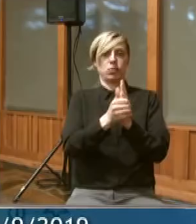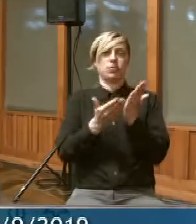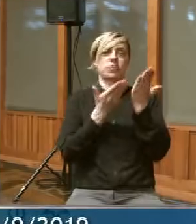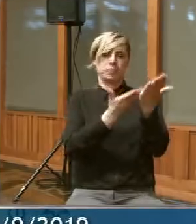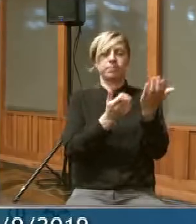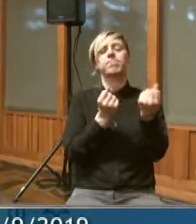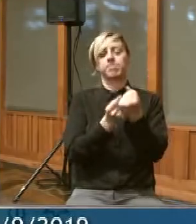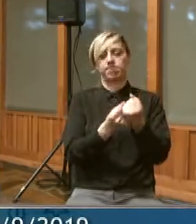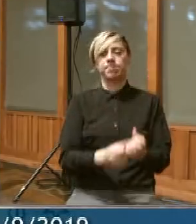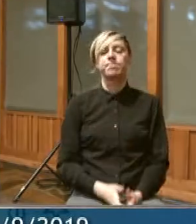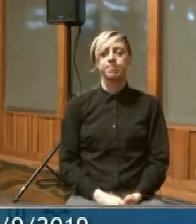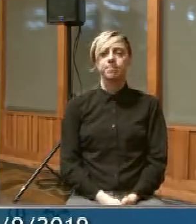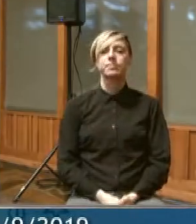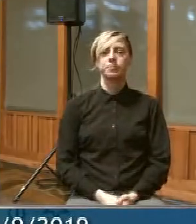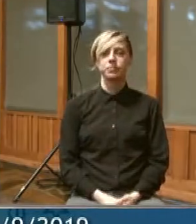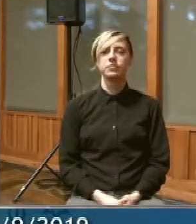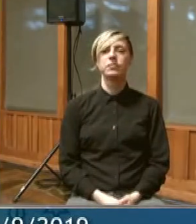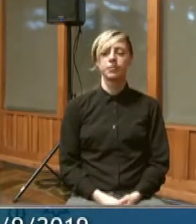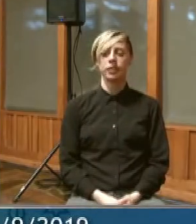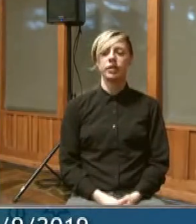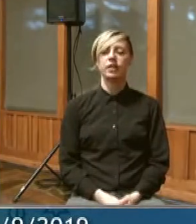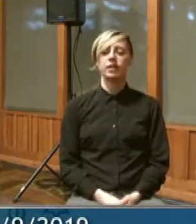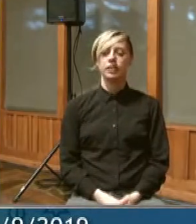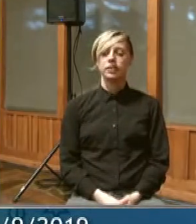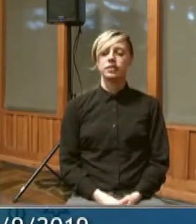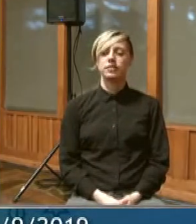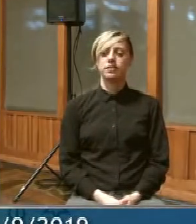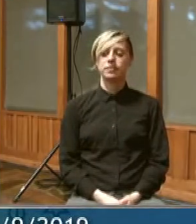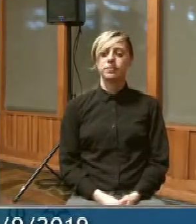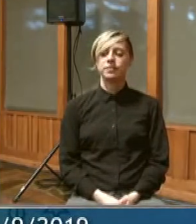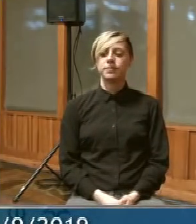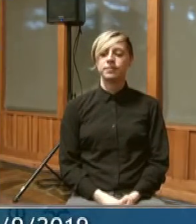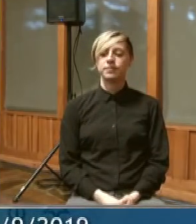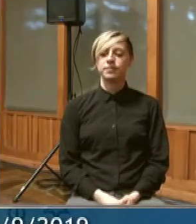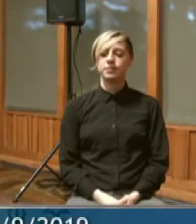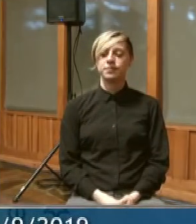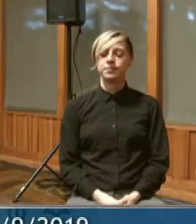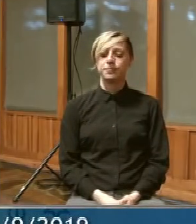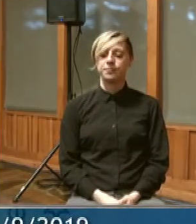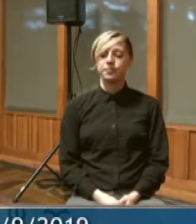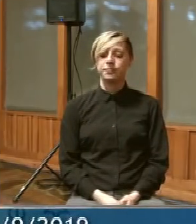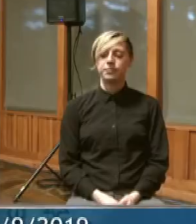ELIMINATE JEFF'S POSITION. I SUPPORT COMMISSIONER HARDESTY'S PROPOSAL. THANK YOU.